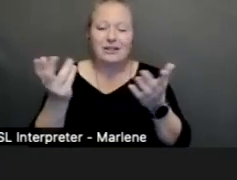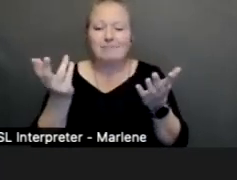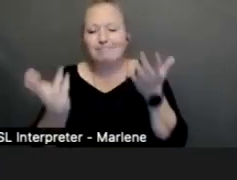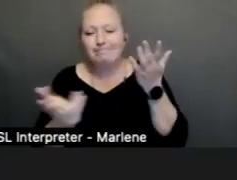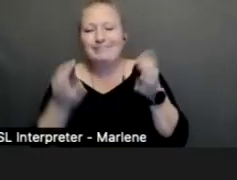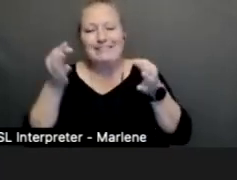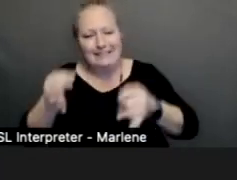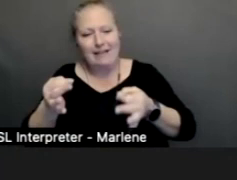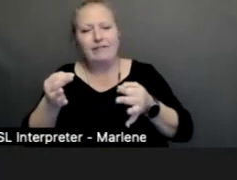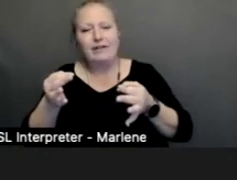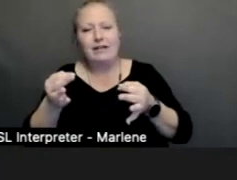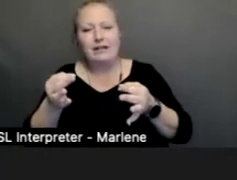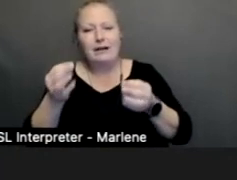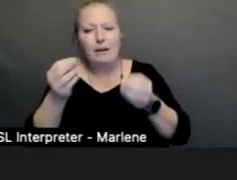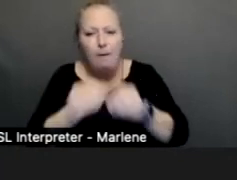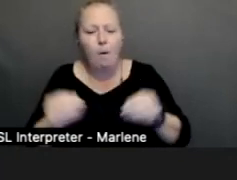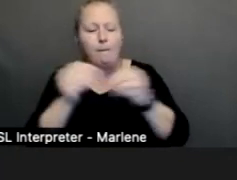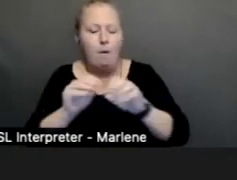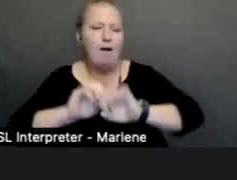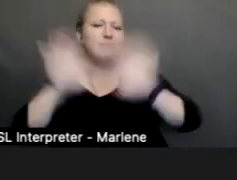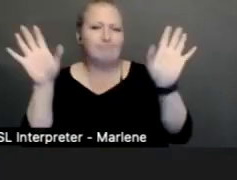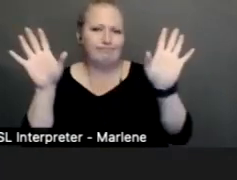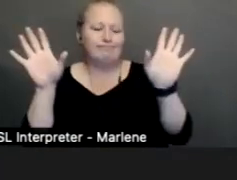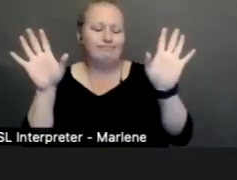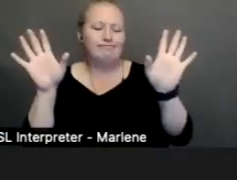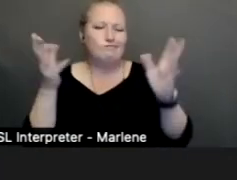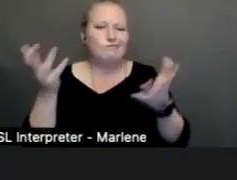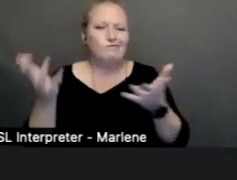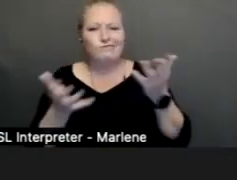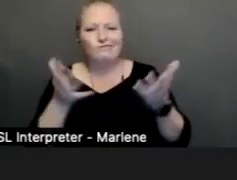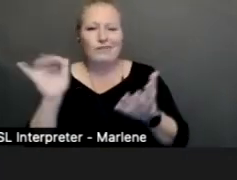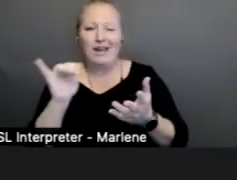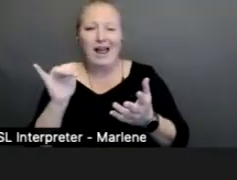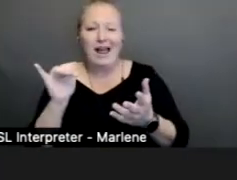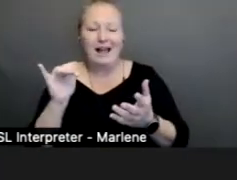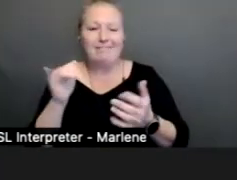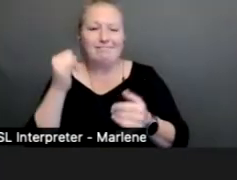becoming more and more apparent. It was kind of like the last bullet there. Everybody kind